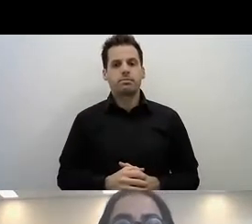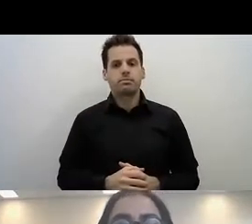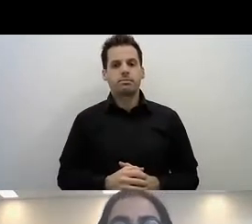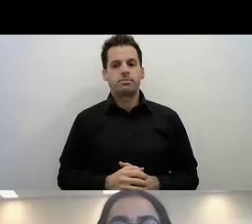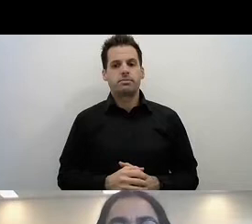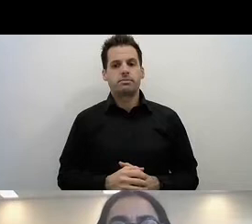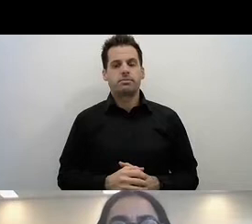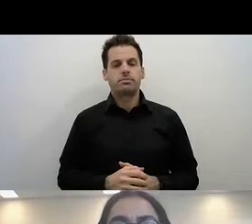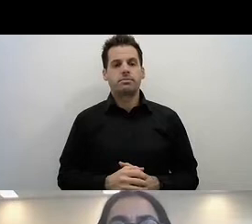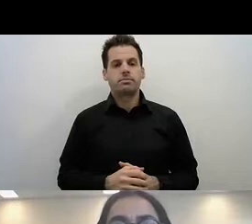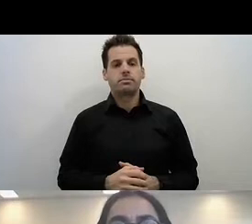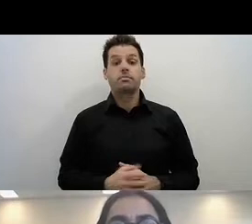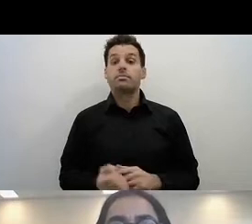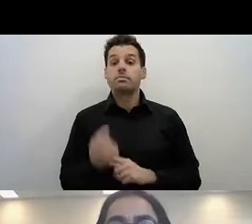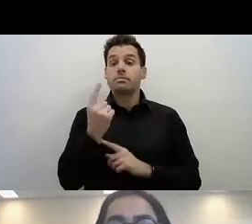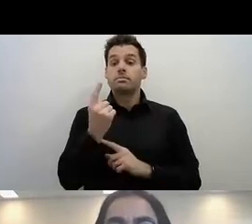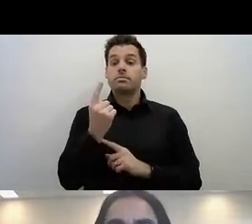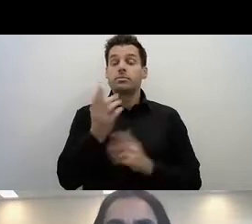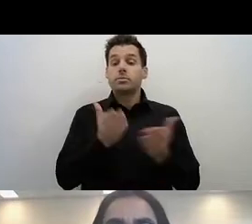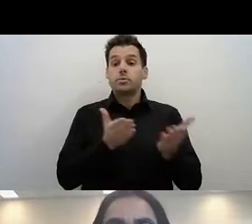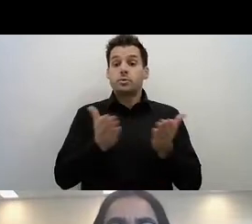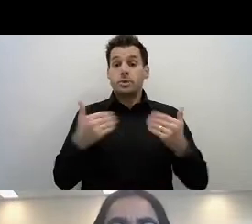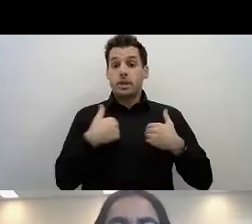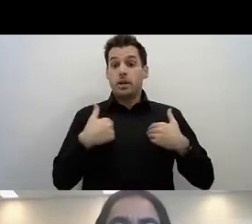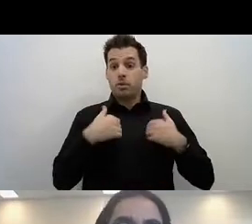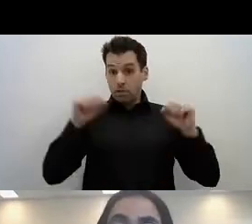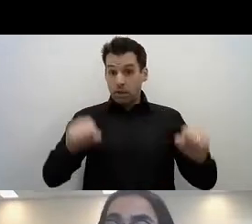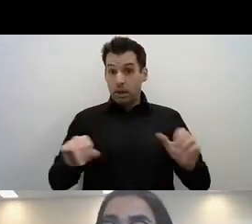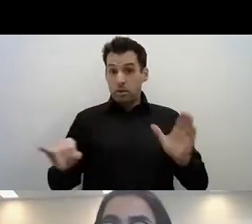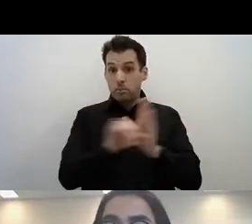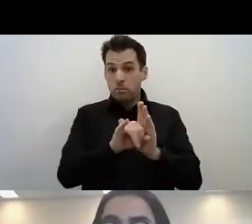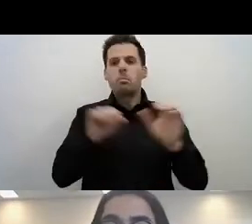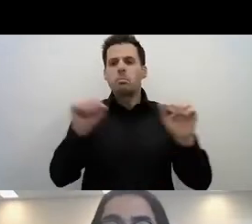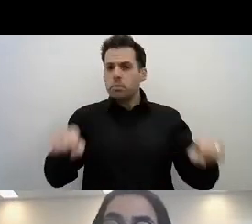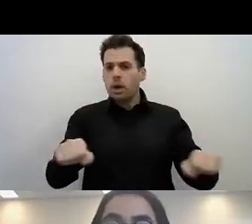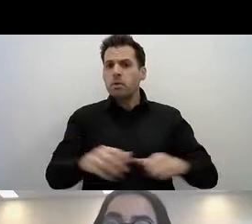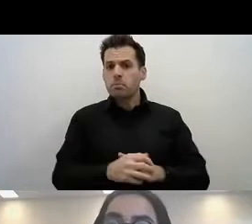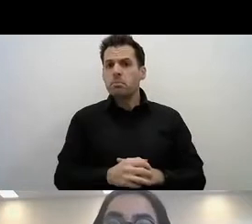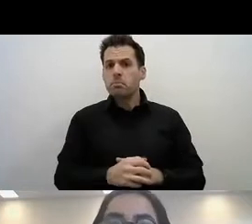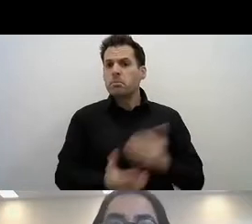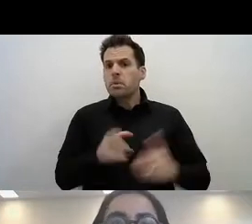now surface animals are typically easy to identify they may be wearing a vest or a special harness